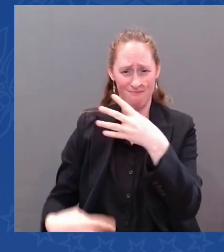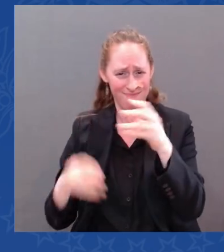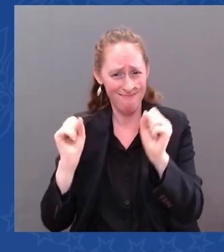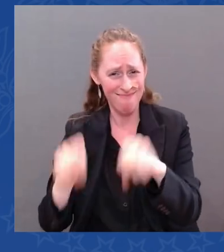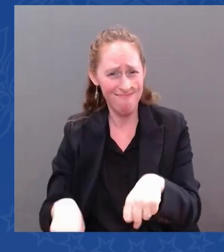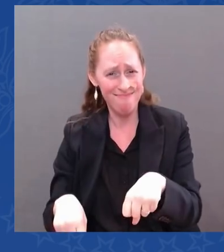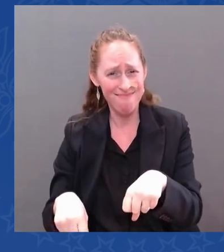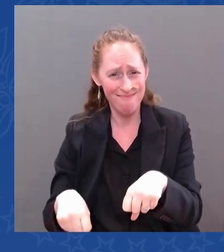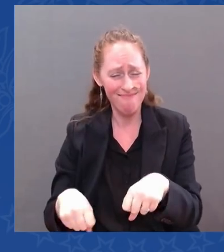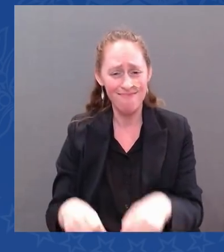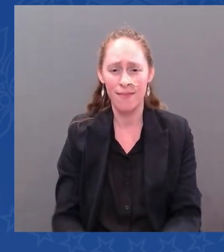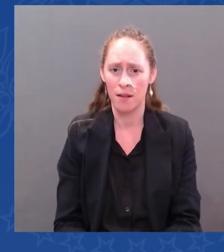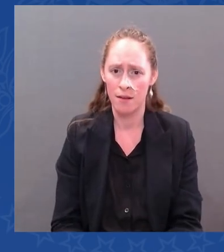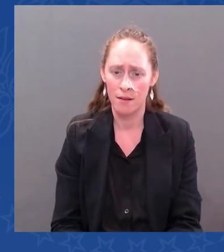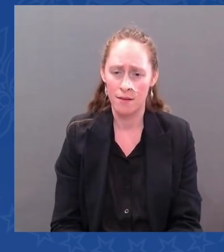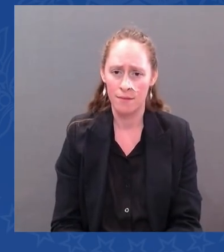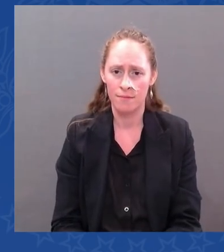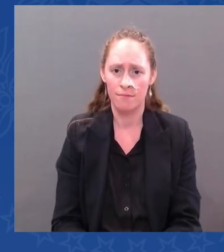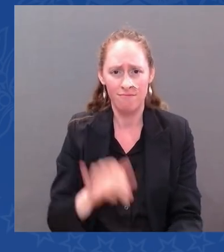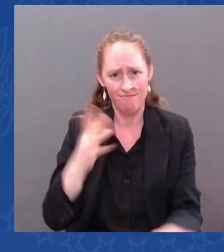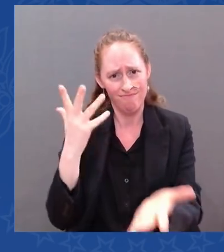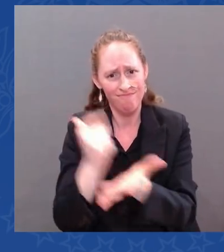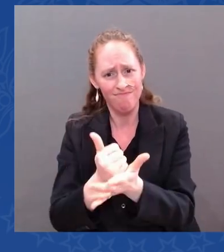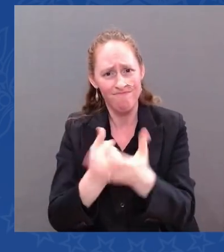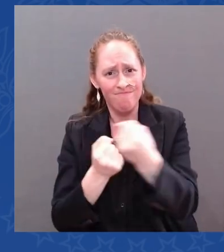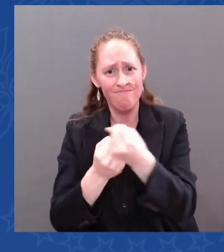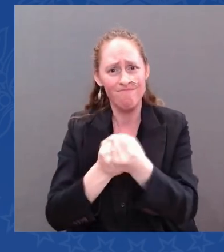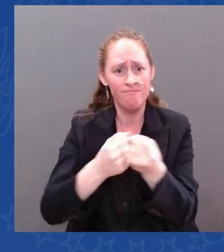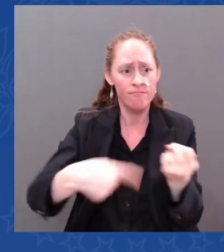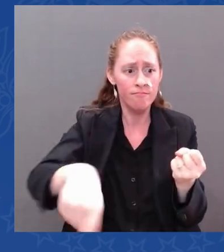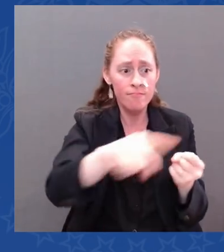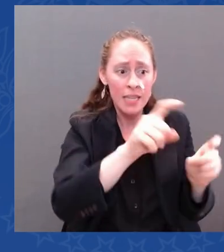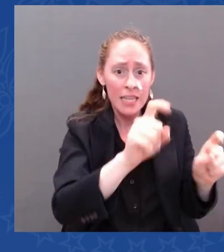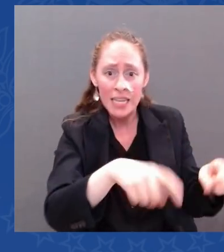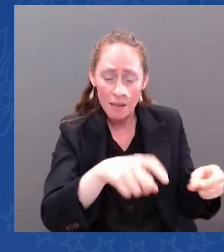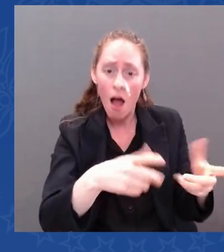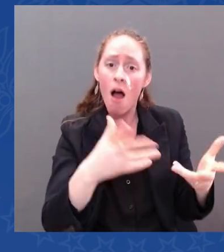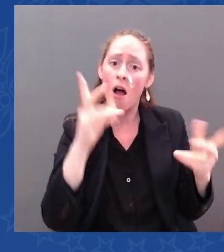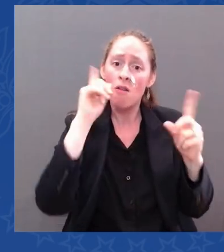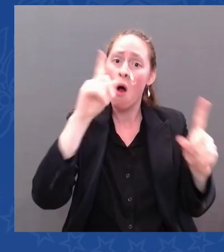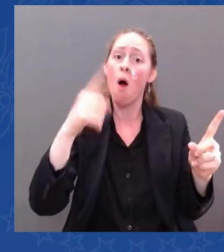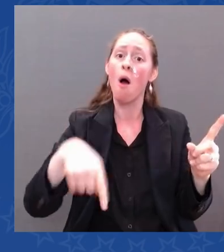And to invest in America itself in manufacturing; created over 450,000 manufacturing jobs